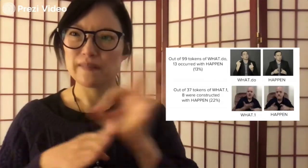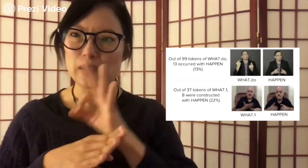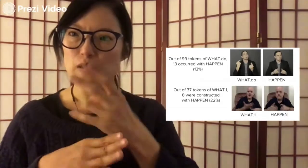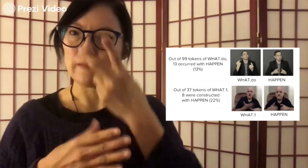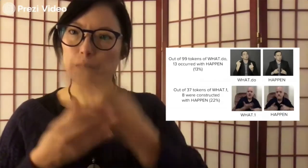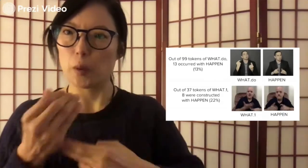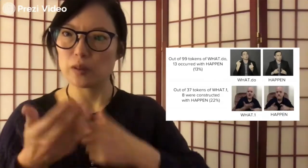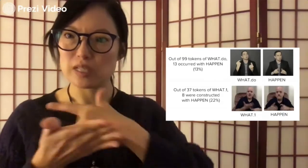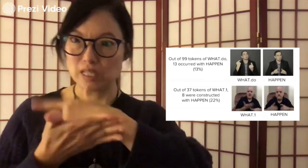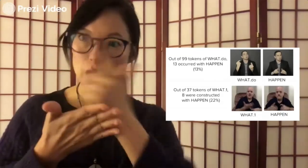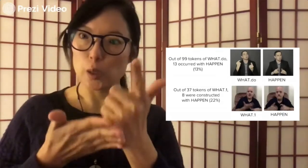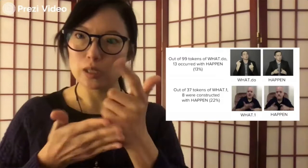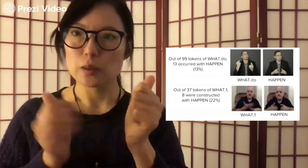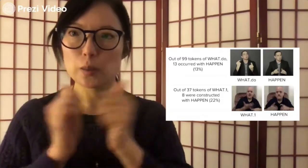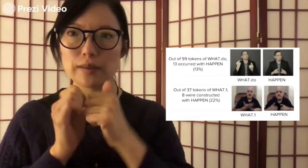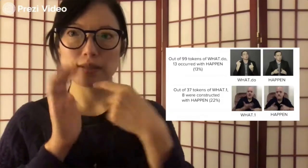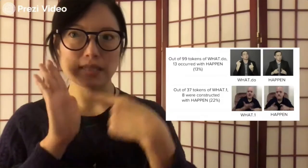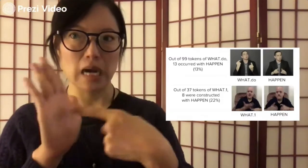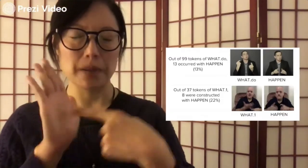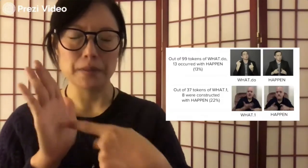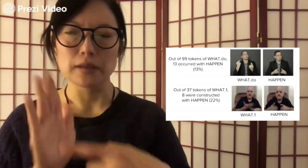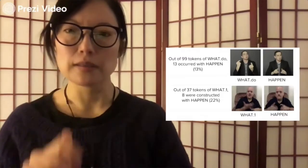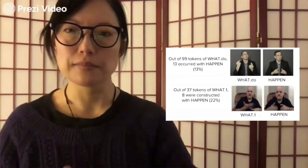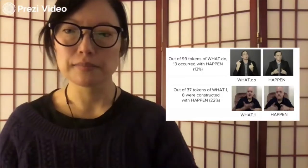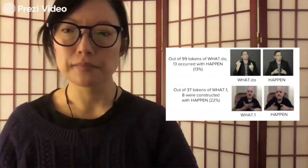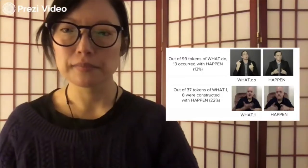ahead and look at the functions of both sequences with examples.